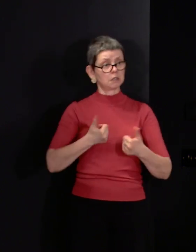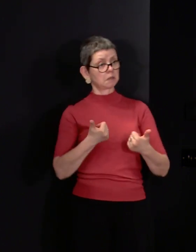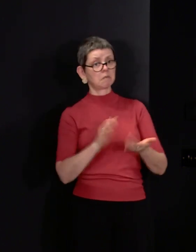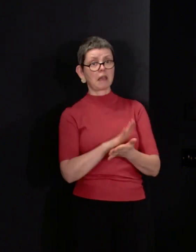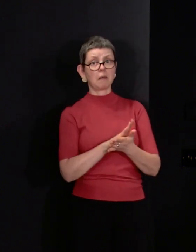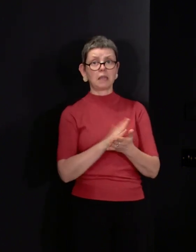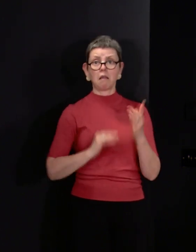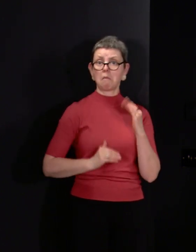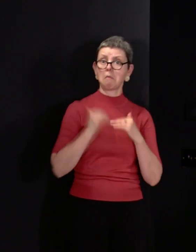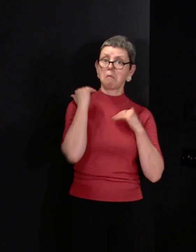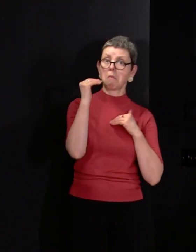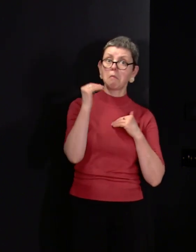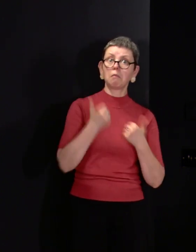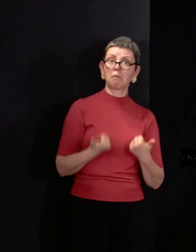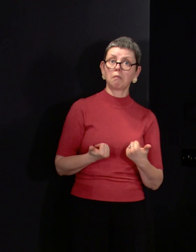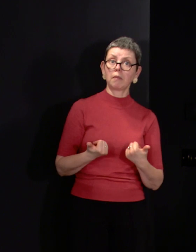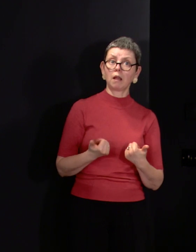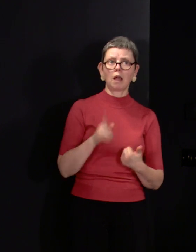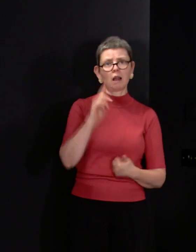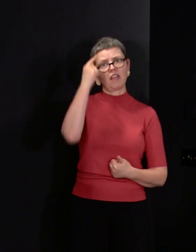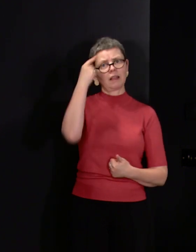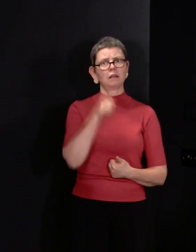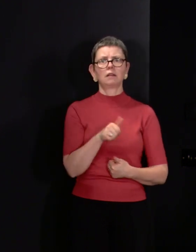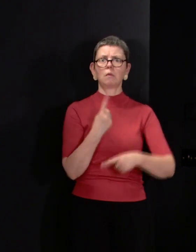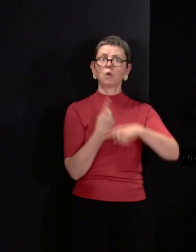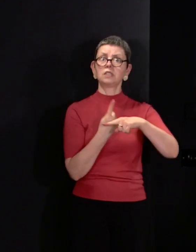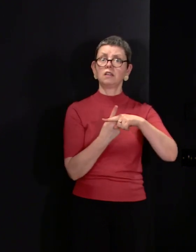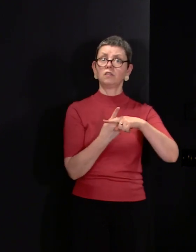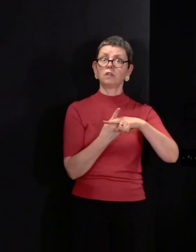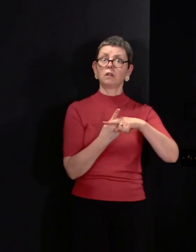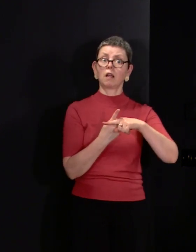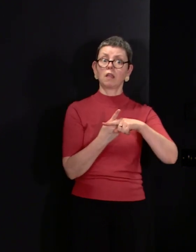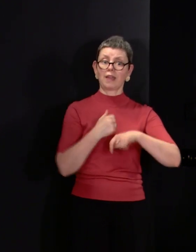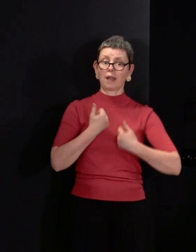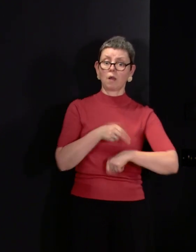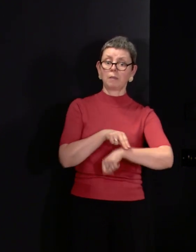that to be a reassuring message about how officers and staff are going about our business.